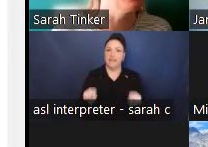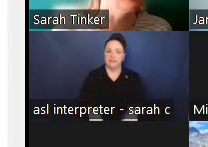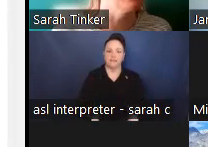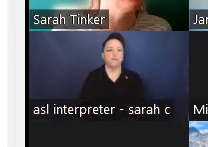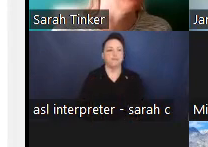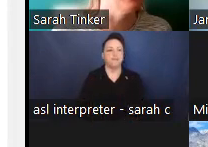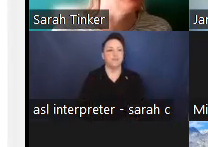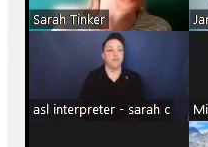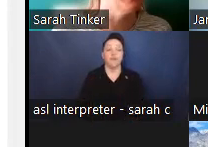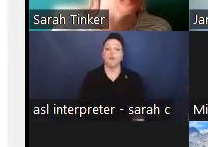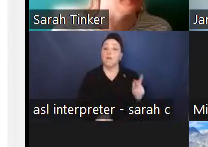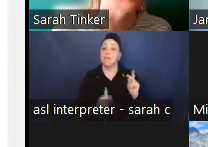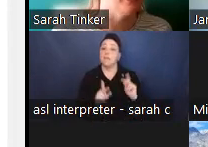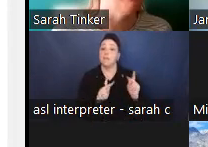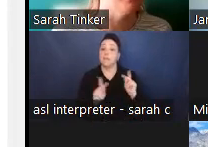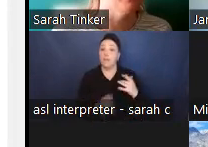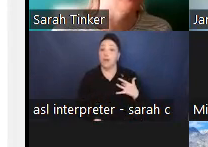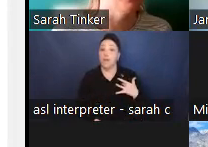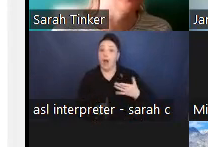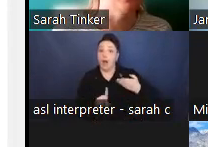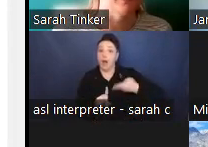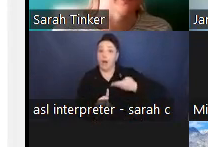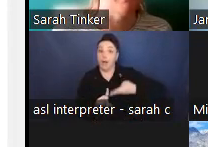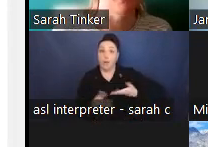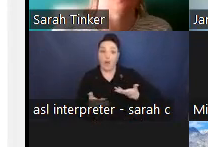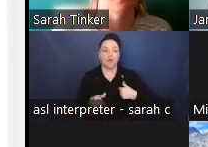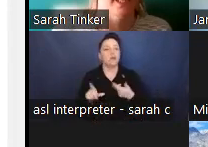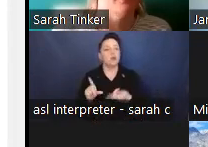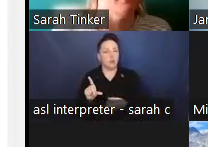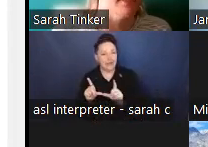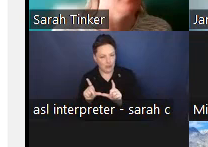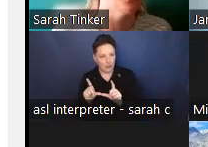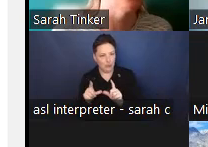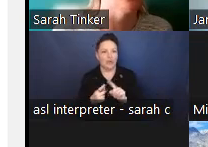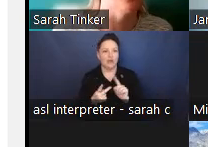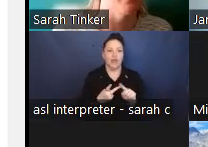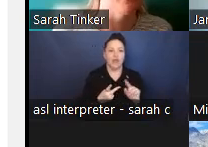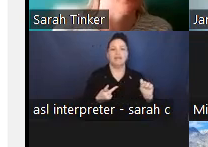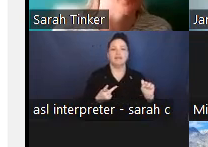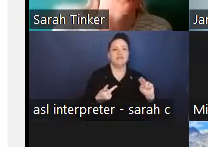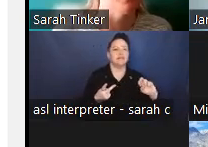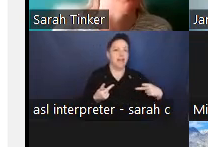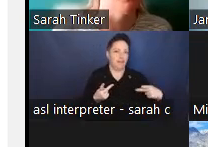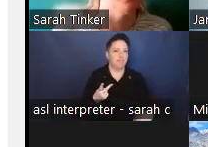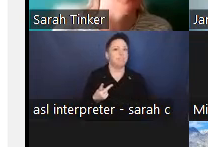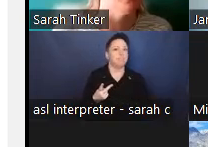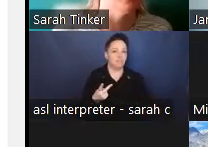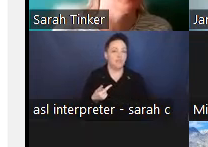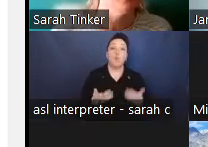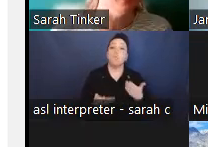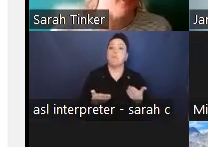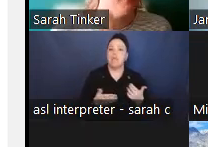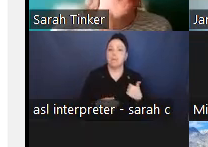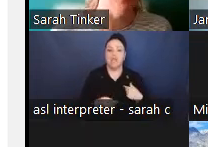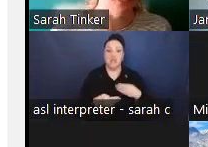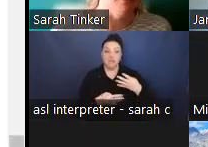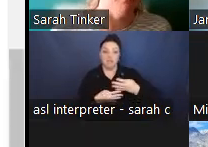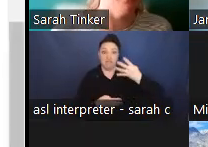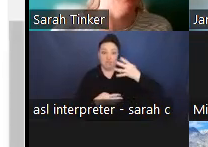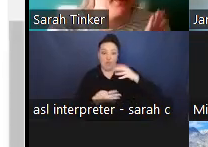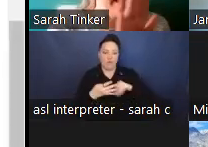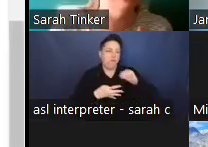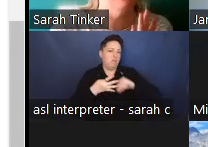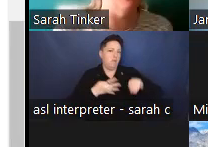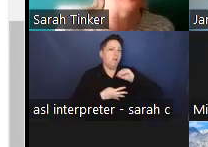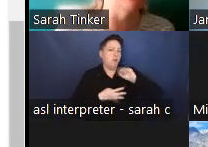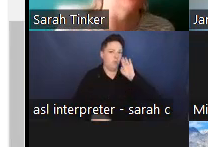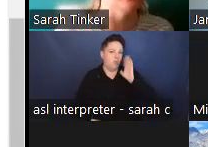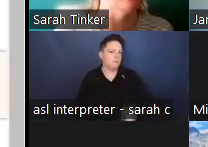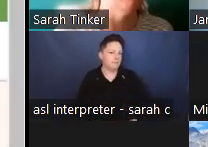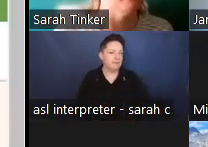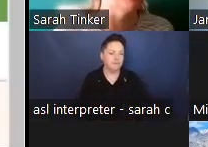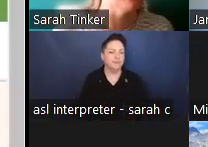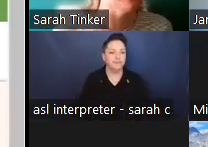most renew and explain so we're keeping an eye on this. We have some ways to look at metrics